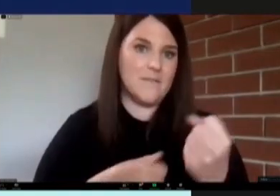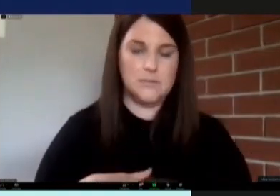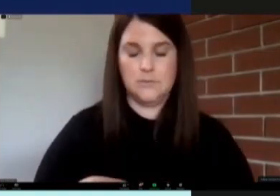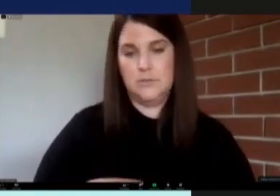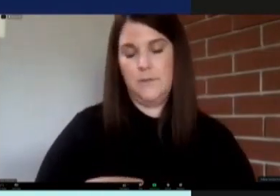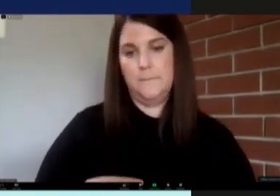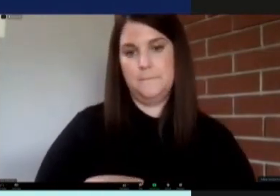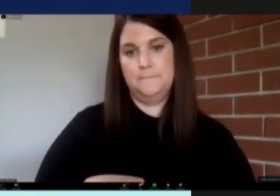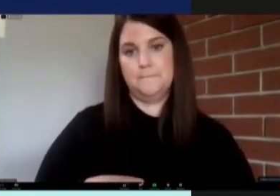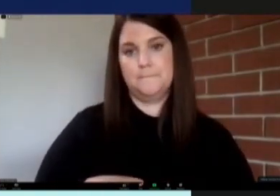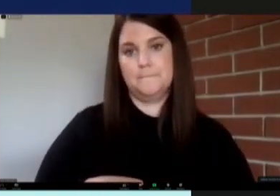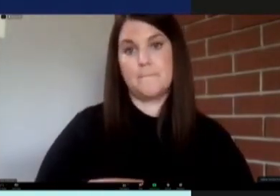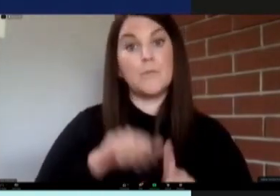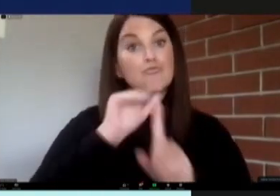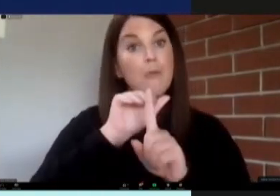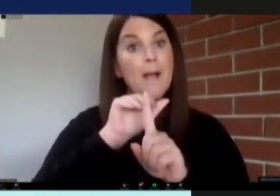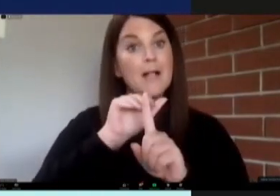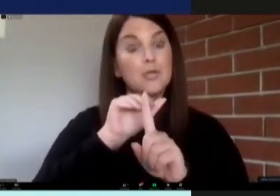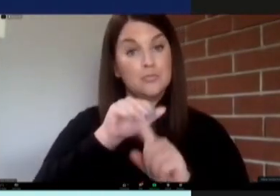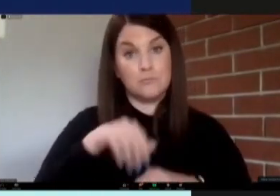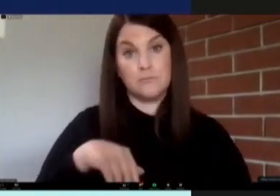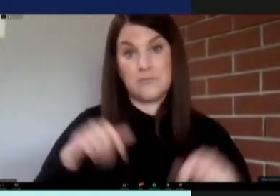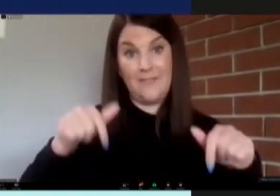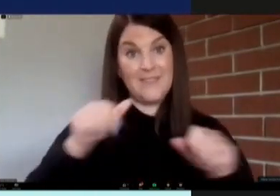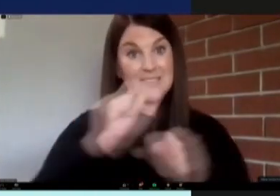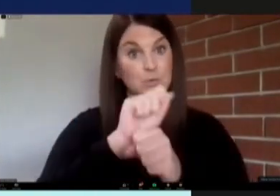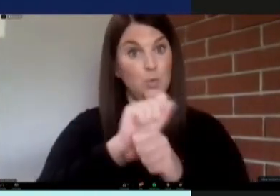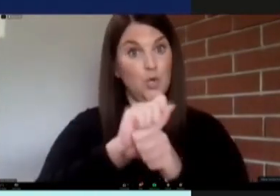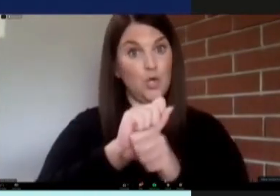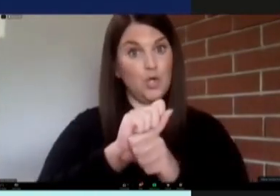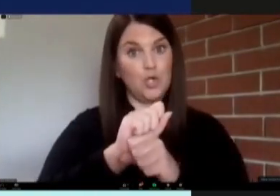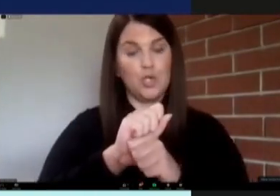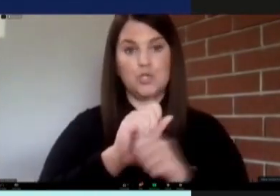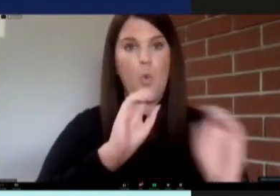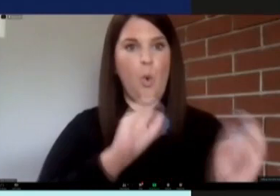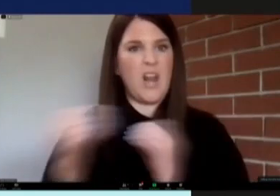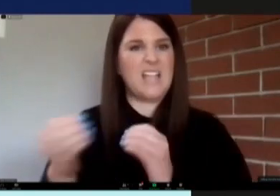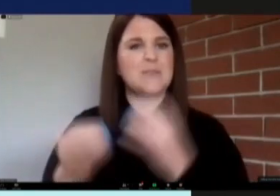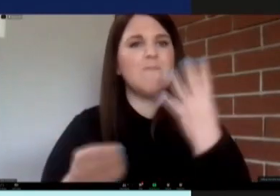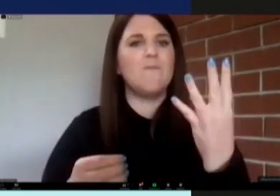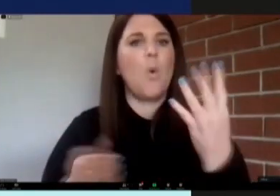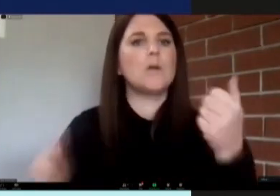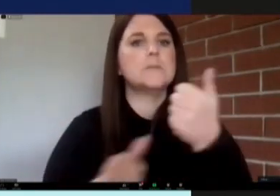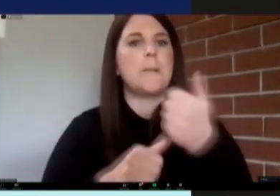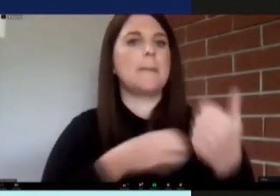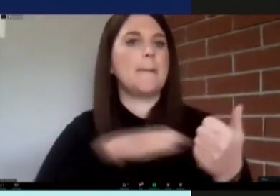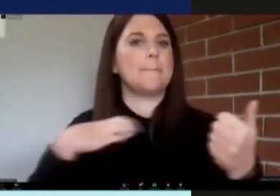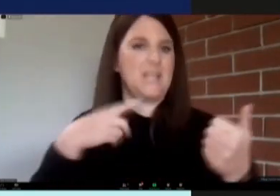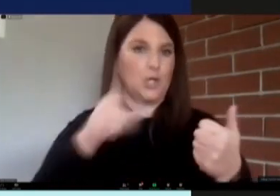Just a reminder, the work of the task force is organized across four subcommittees. You'll hear from each today.